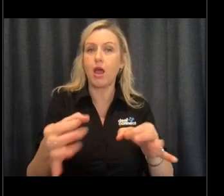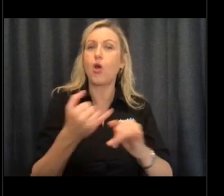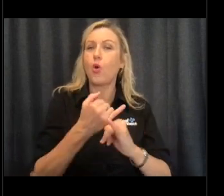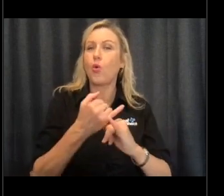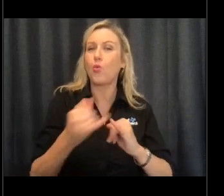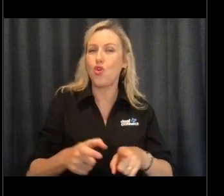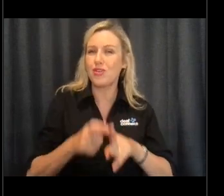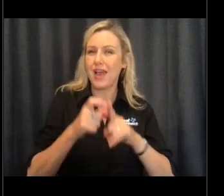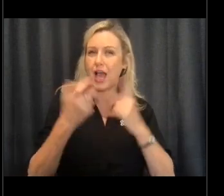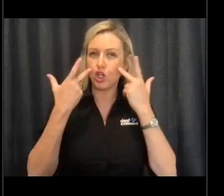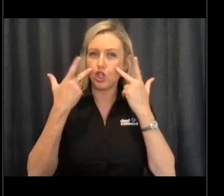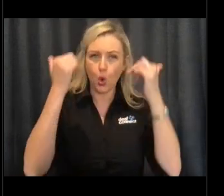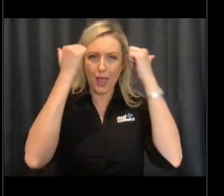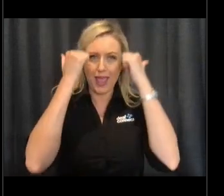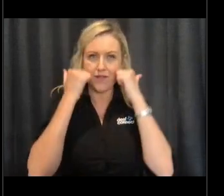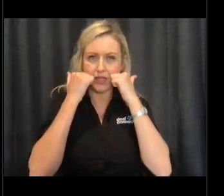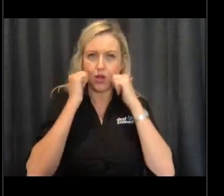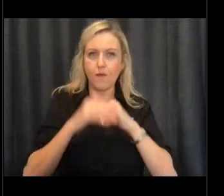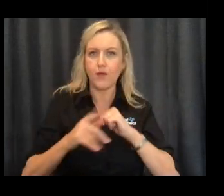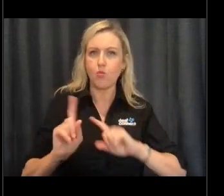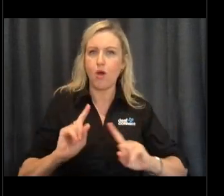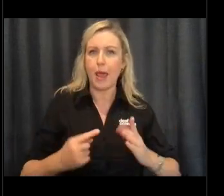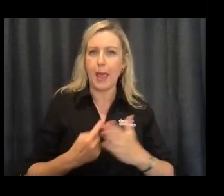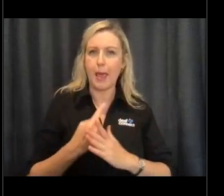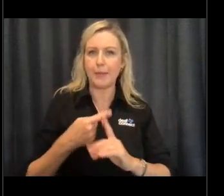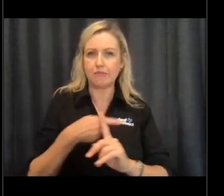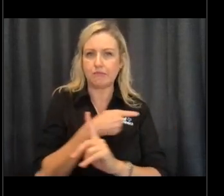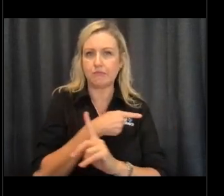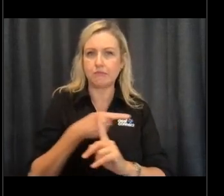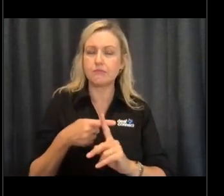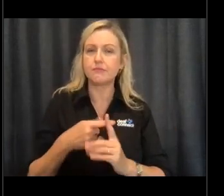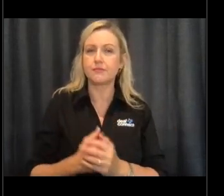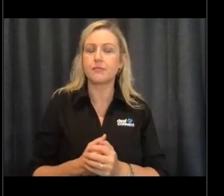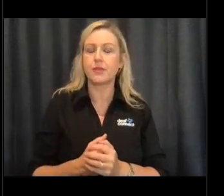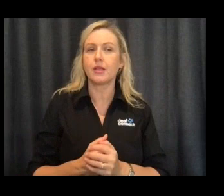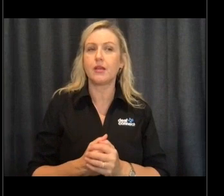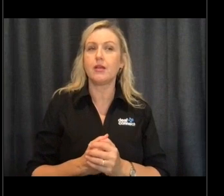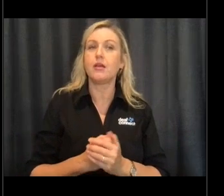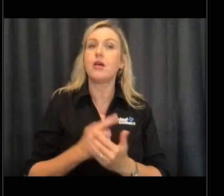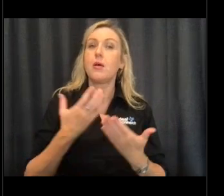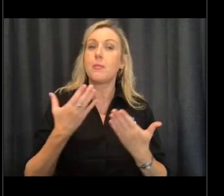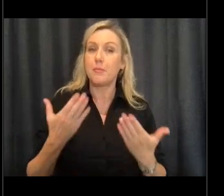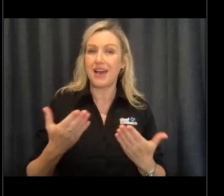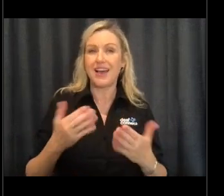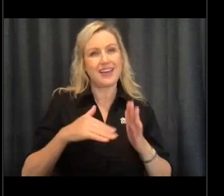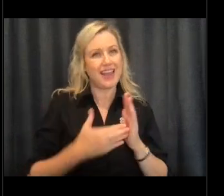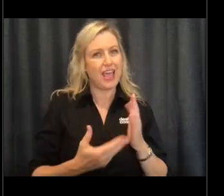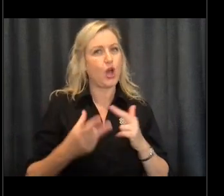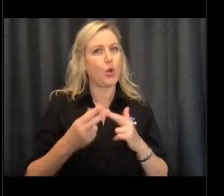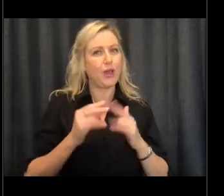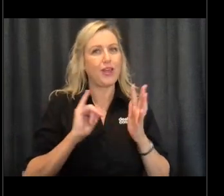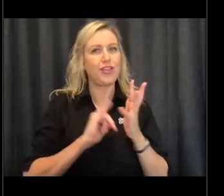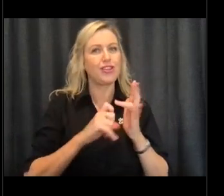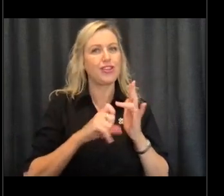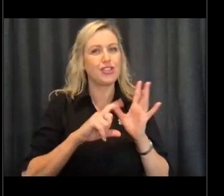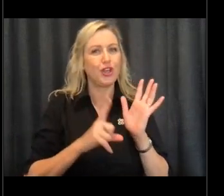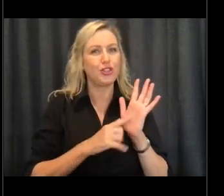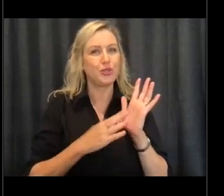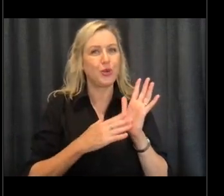what happened to you but in the days of social media and the days of CCTV footage.